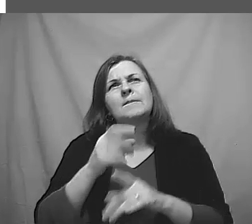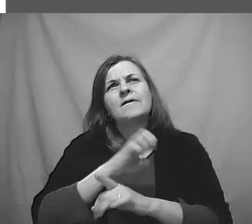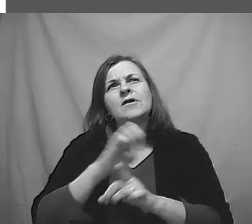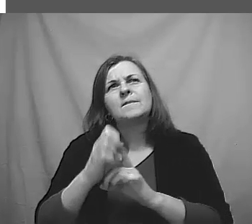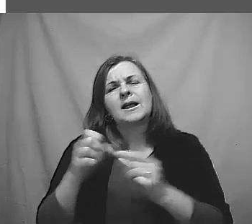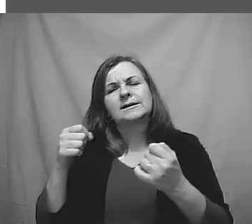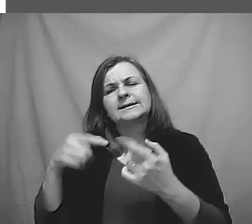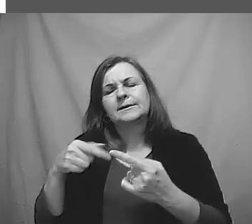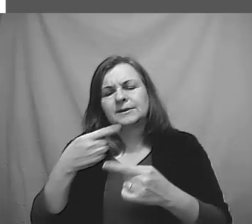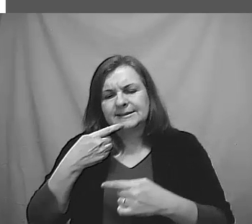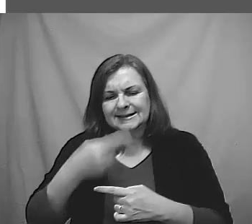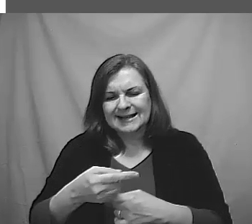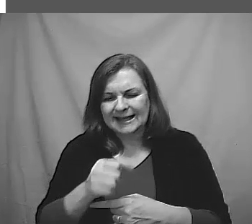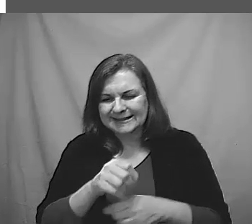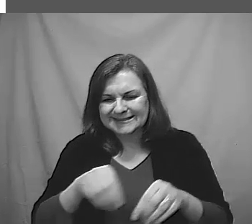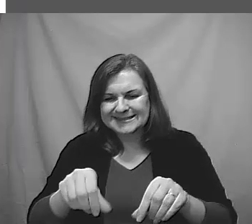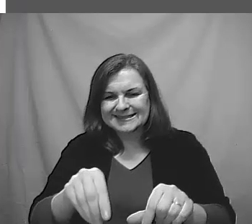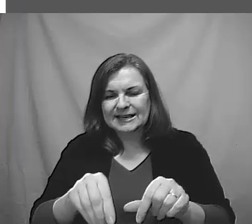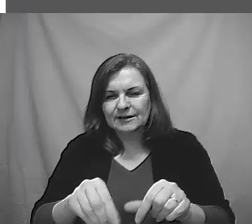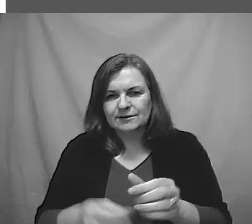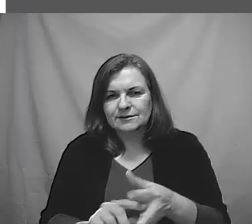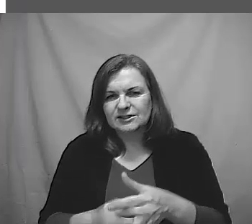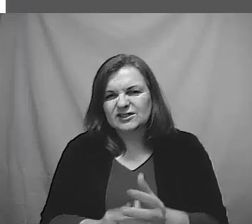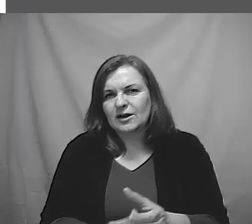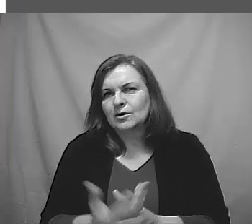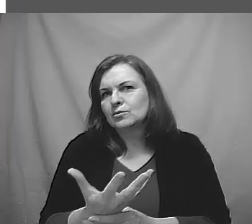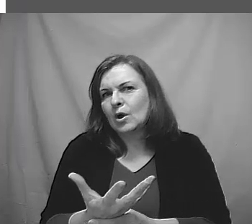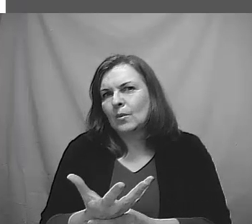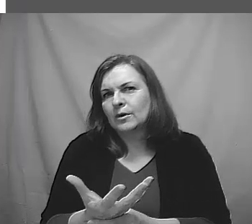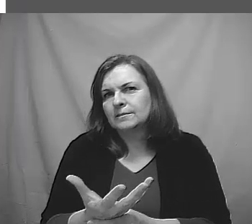what environmental signal is going to cause a seed to come out of dormancy??